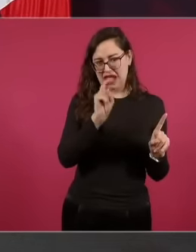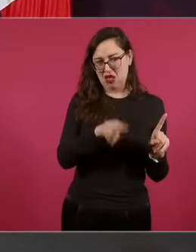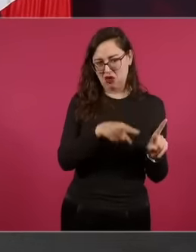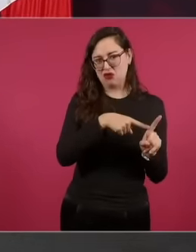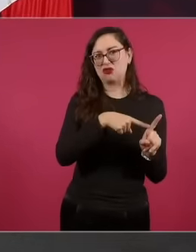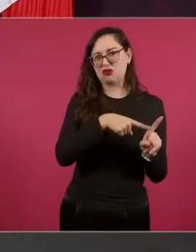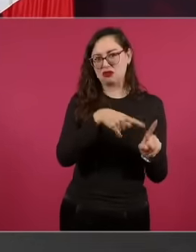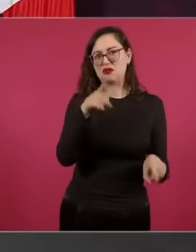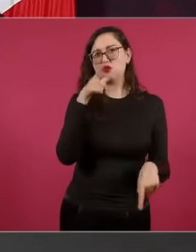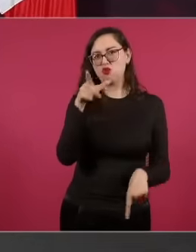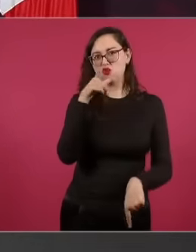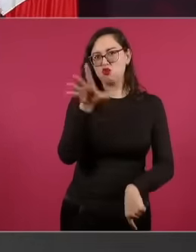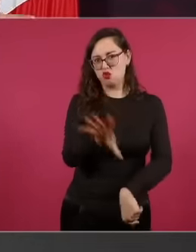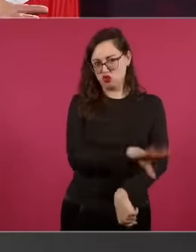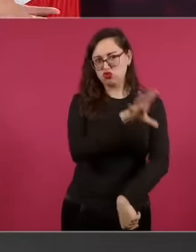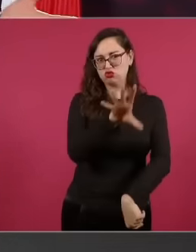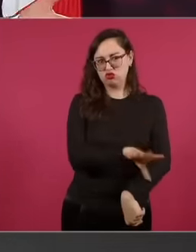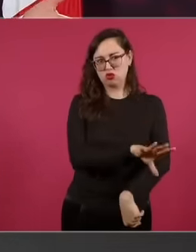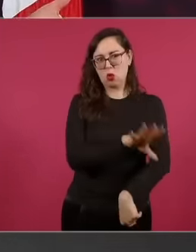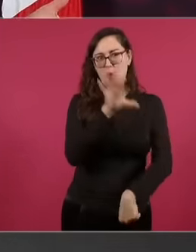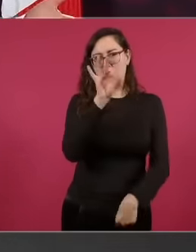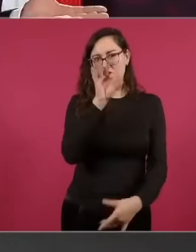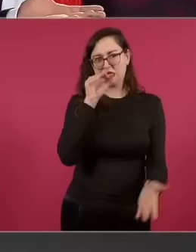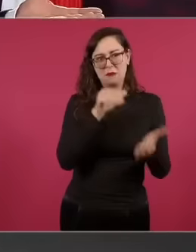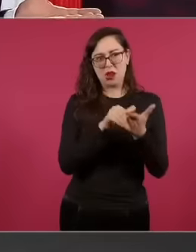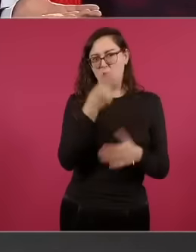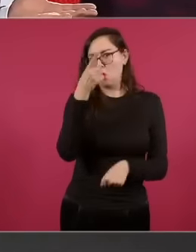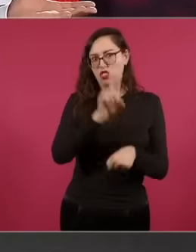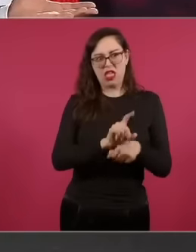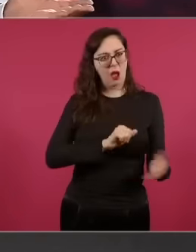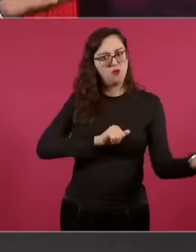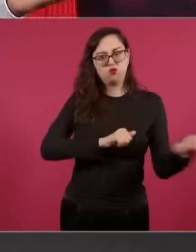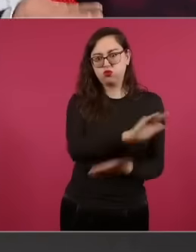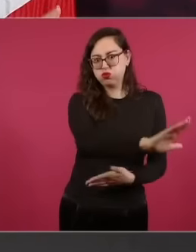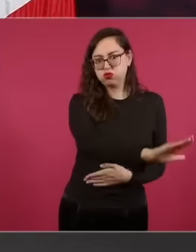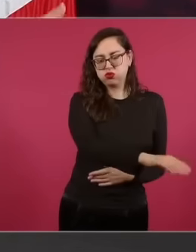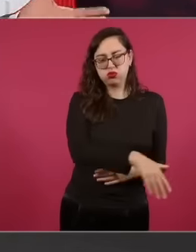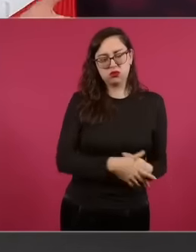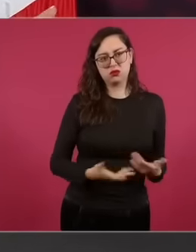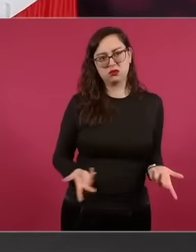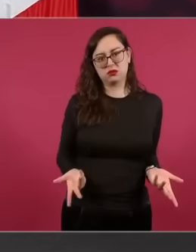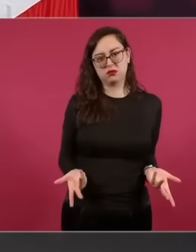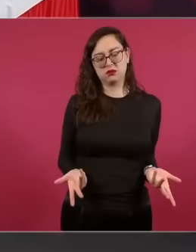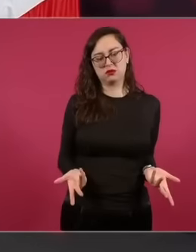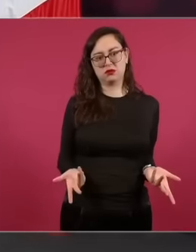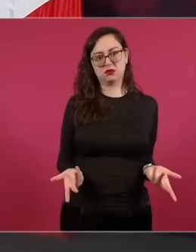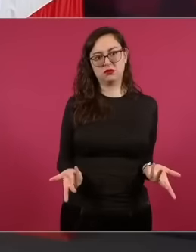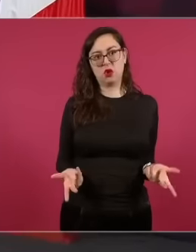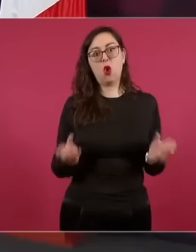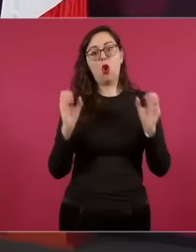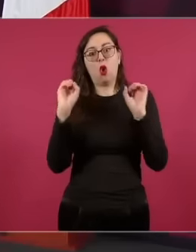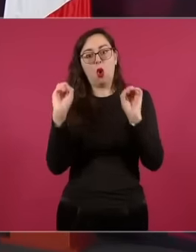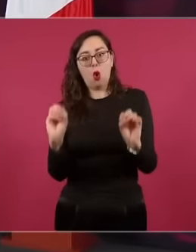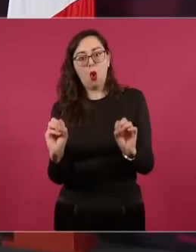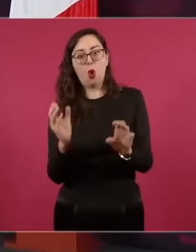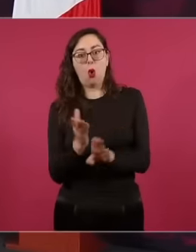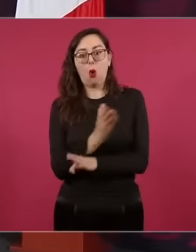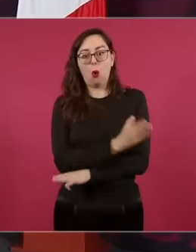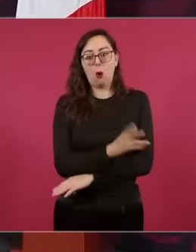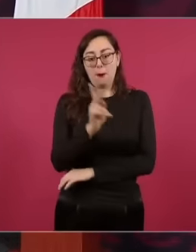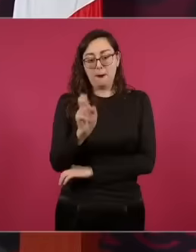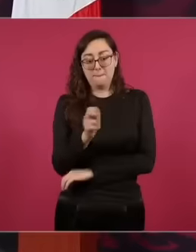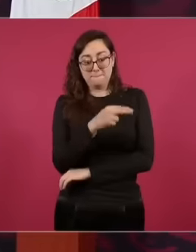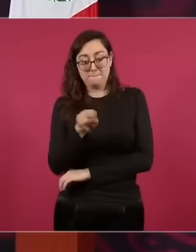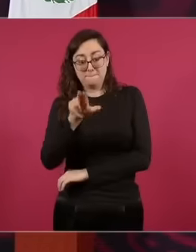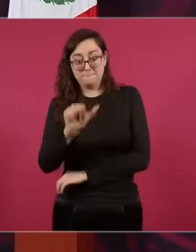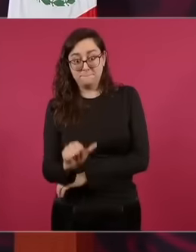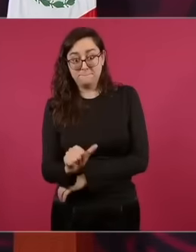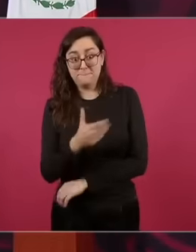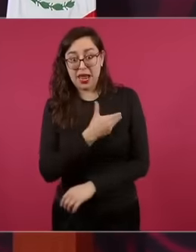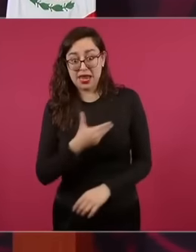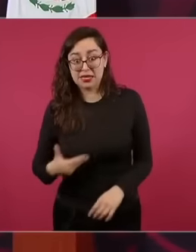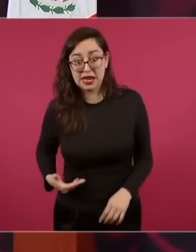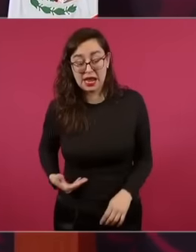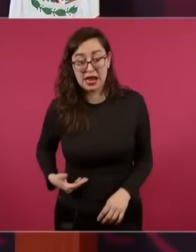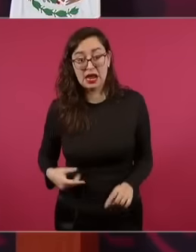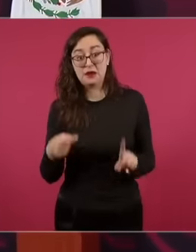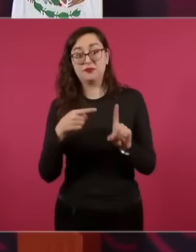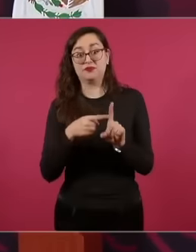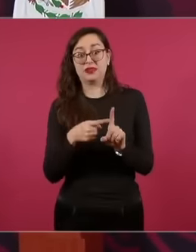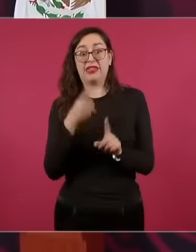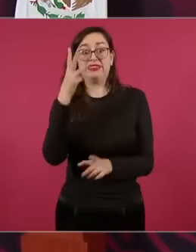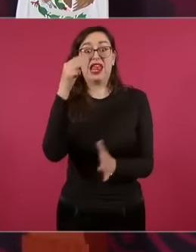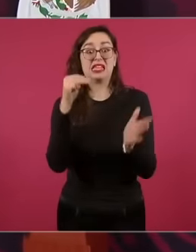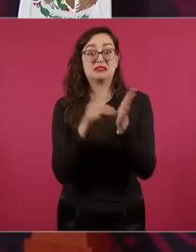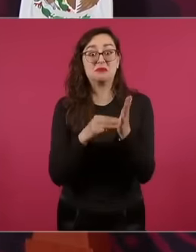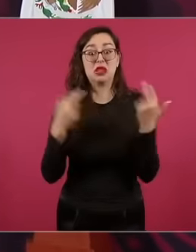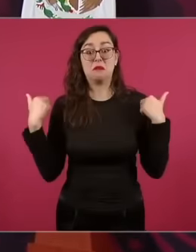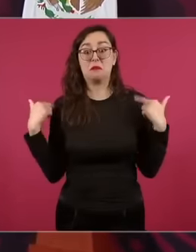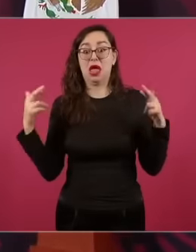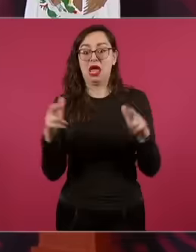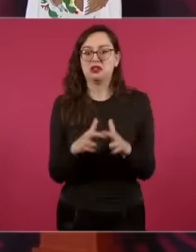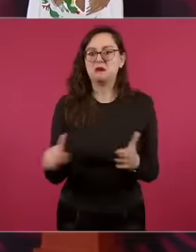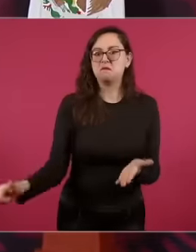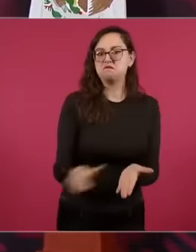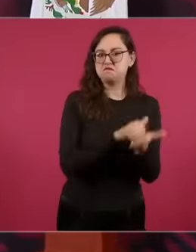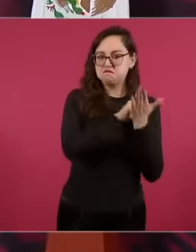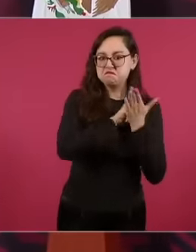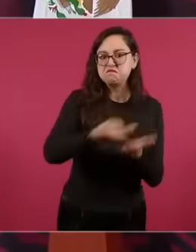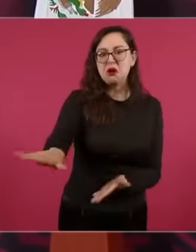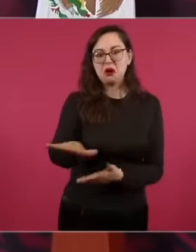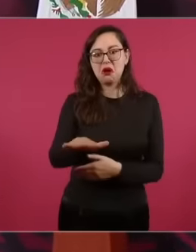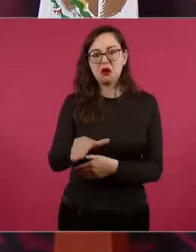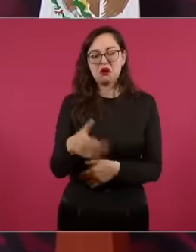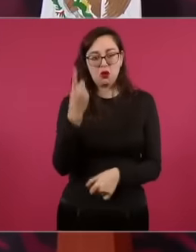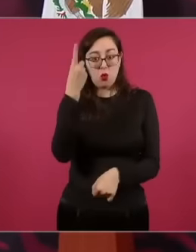is, we didn't fire 2,000. 3,000 teachers like President Peña did, against whom to fight